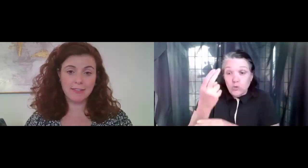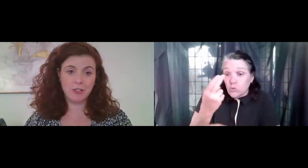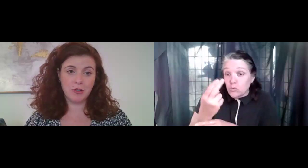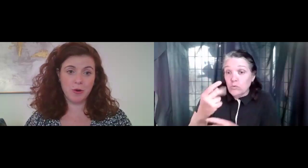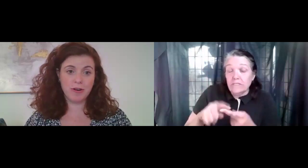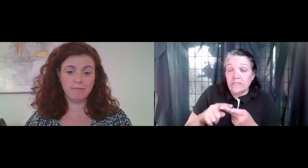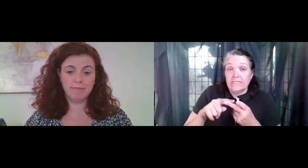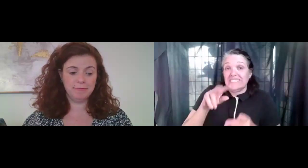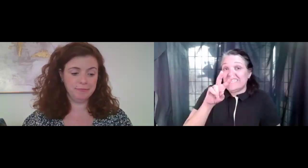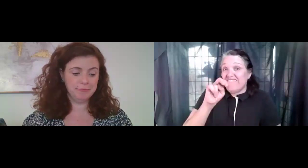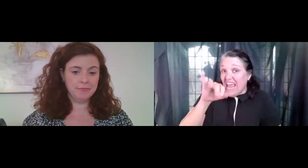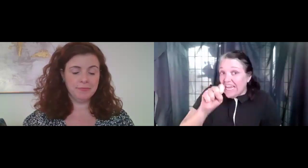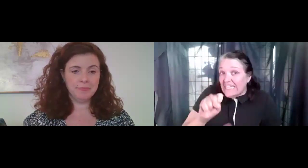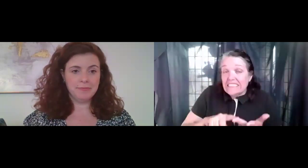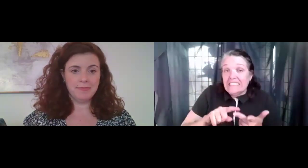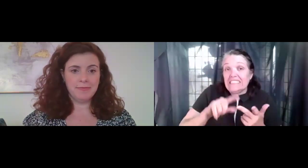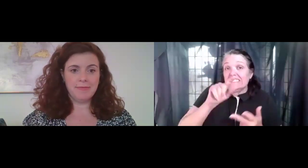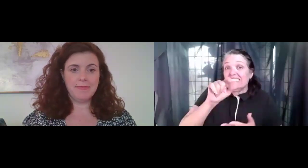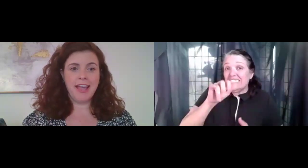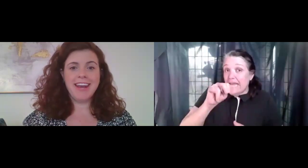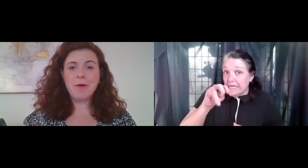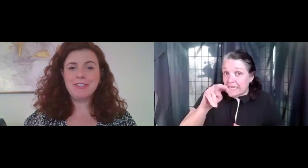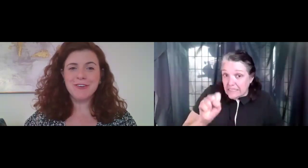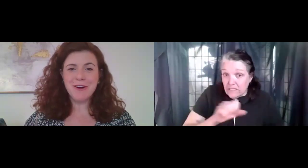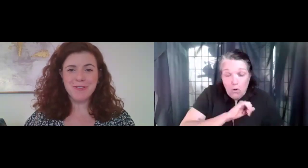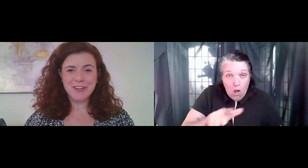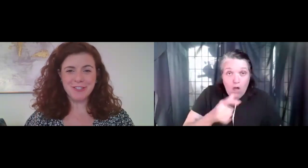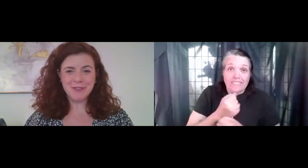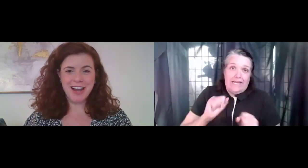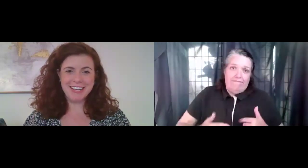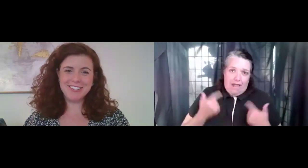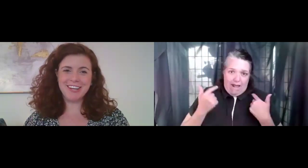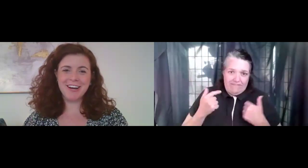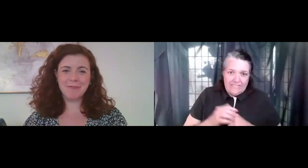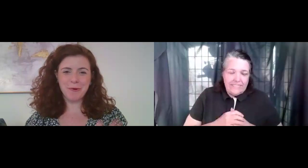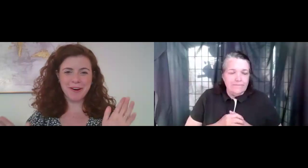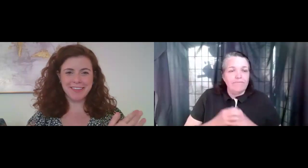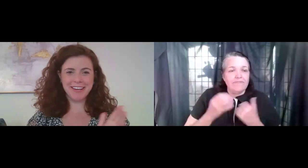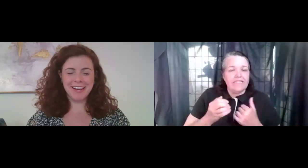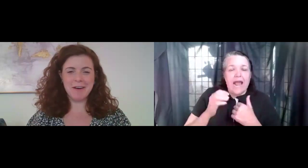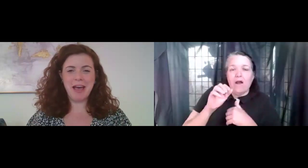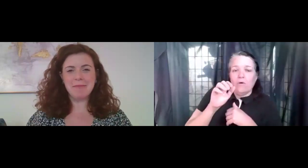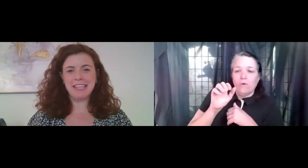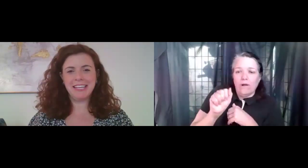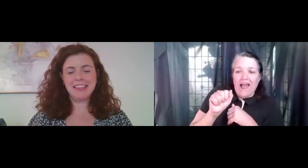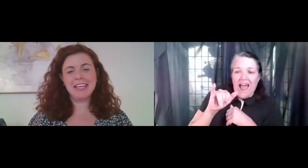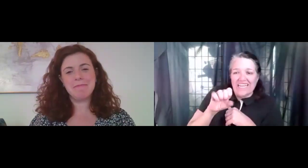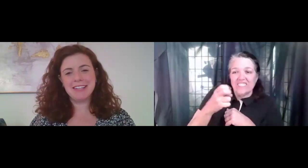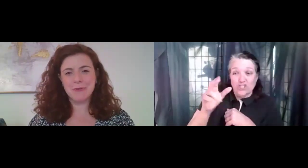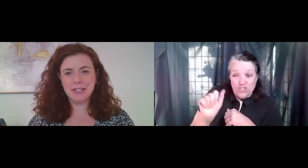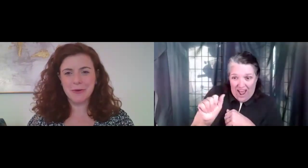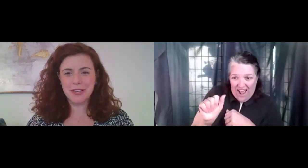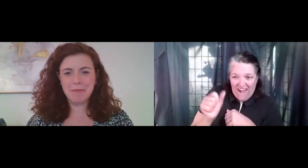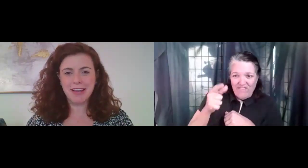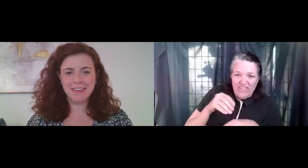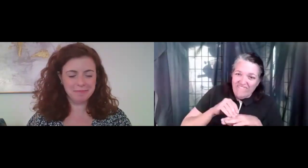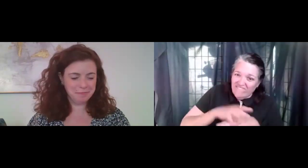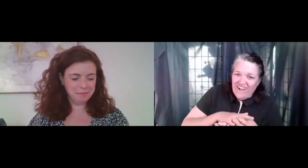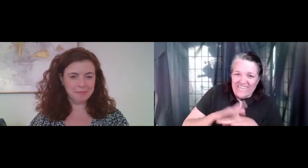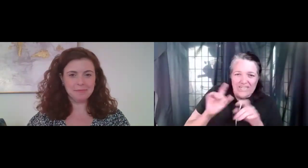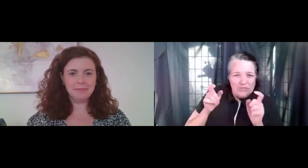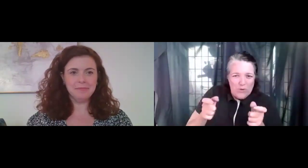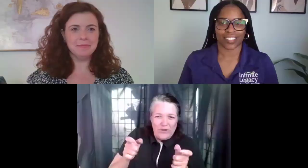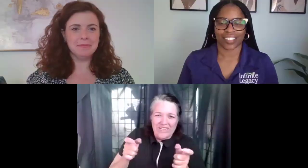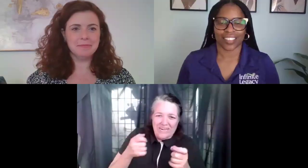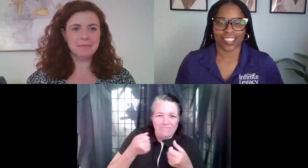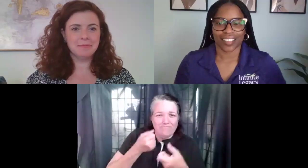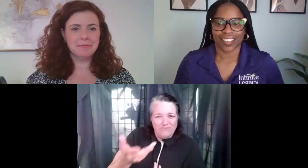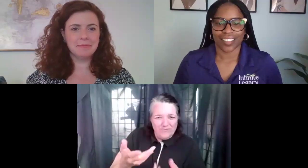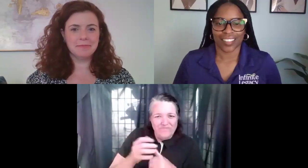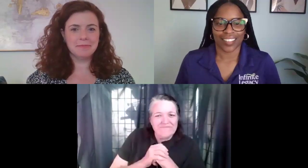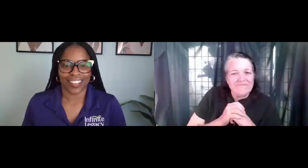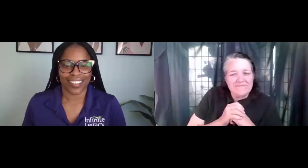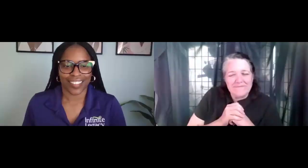a tissue donor. And now I'm going to turn it over to Ieesha for the, how many, the impact an organ donor can make.